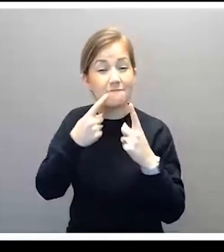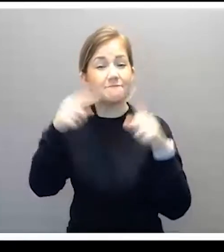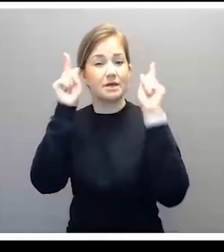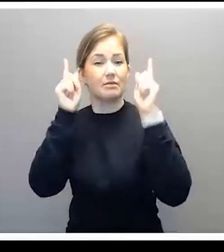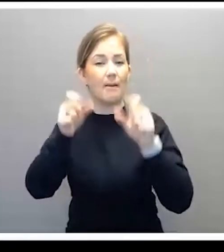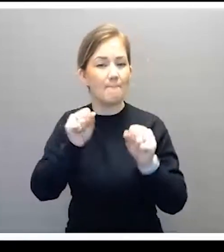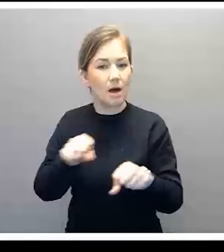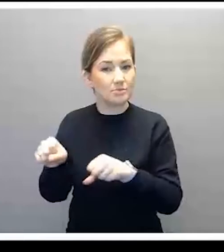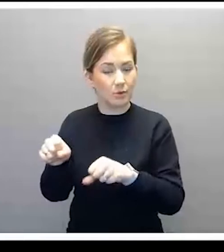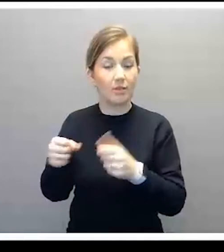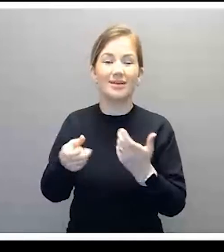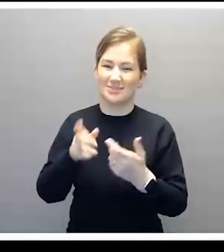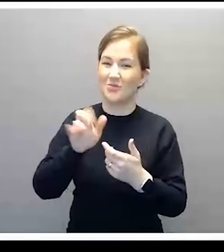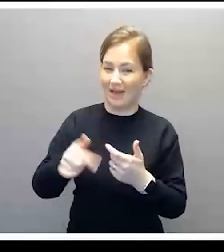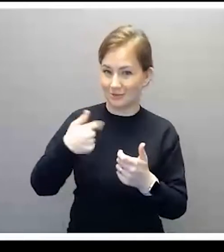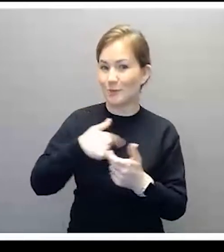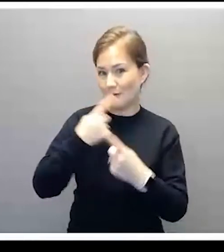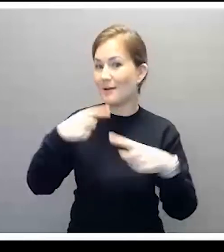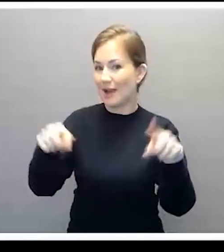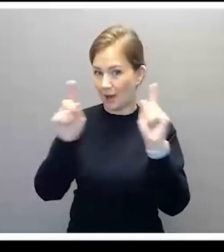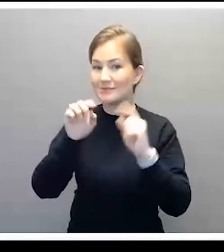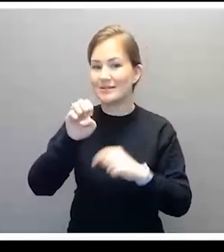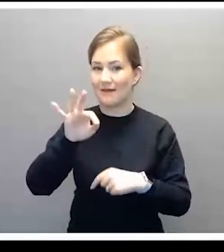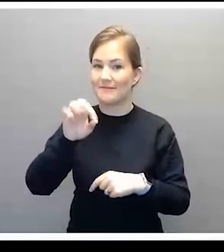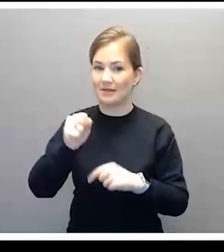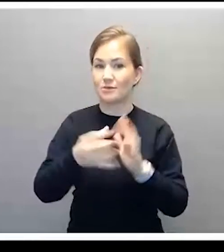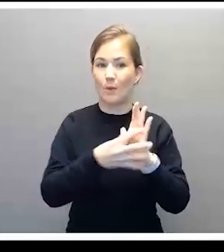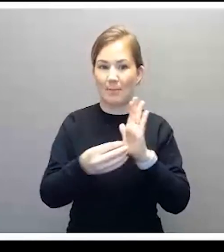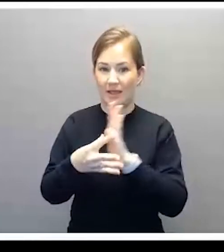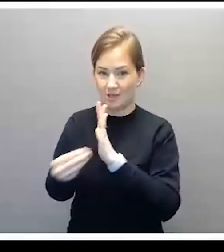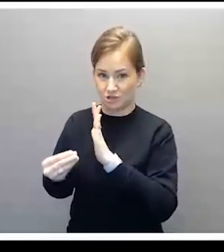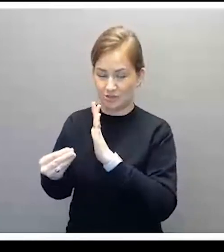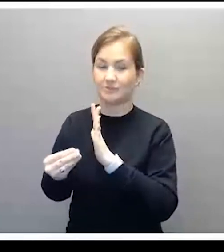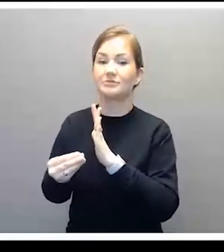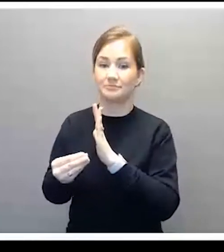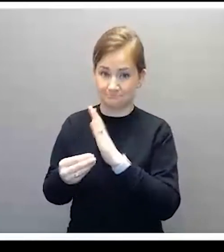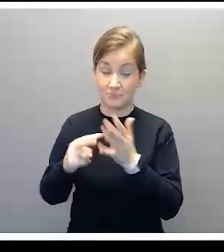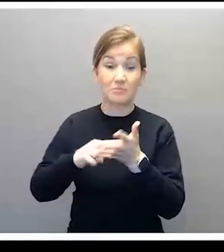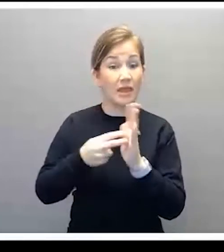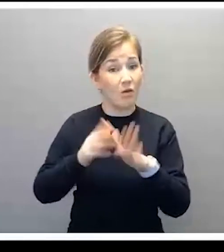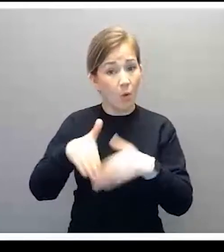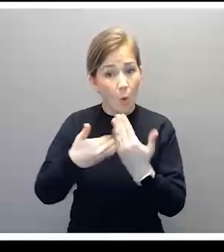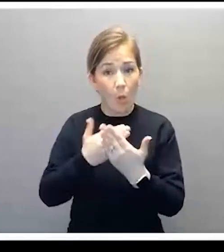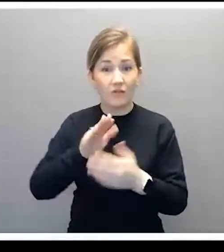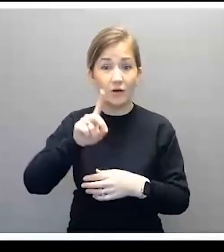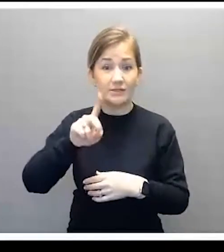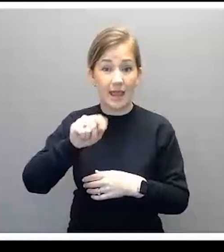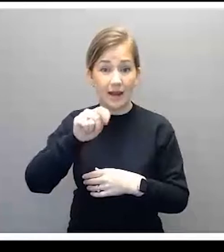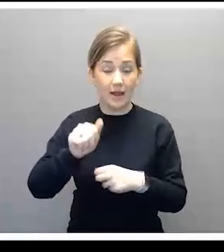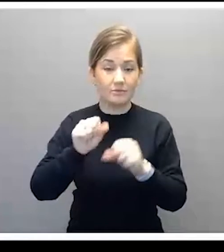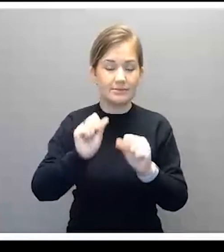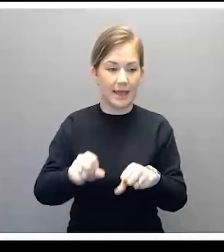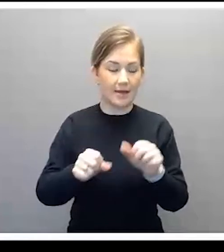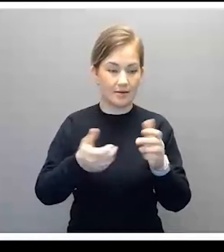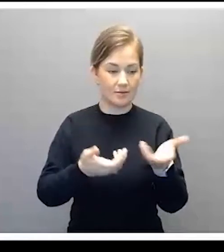And so that's what we're announcing is EFS replication. So the ability to replicate your data,